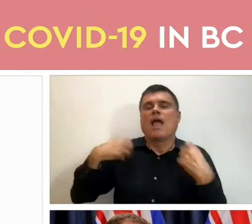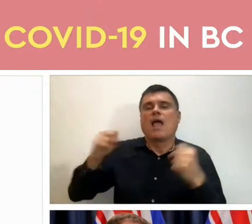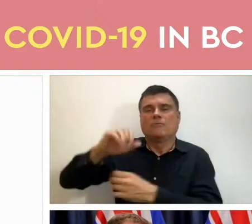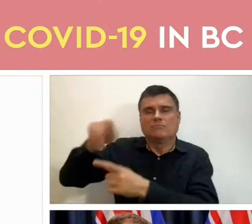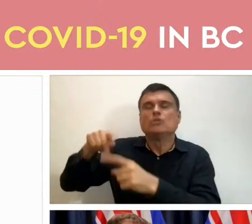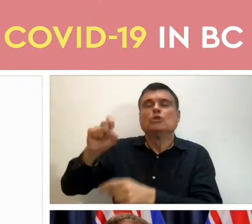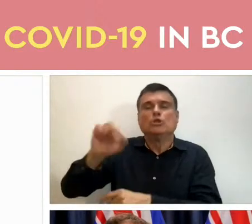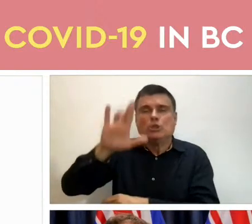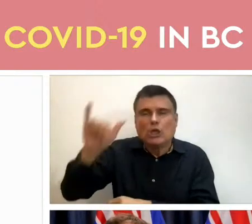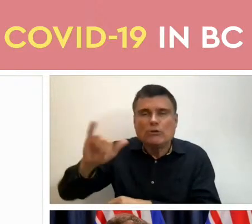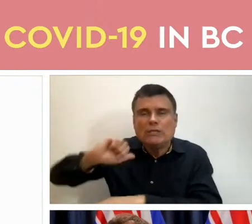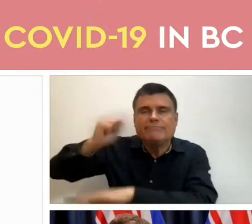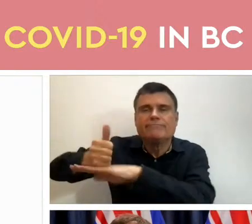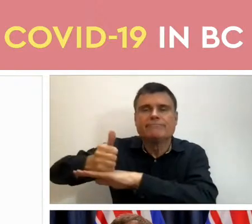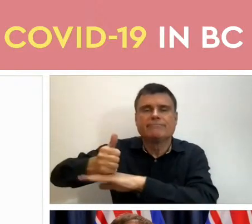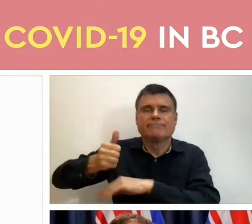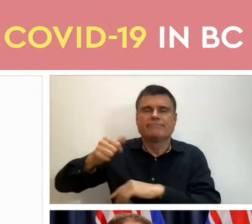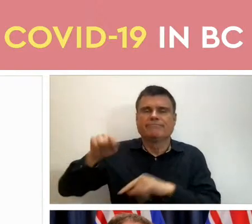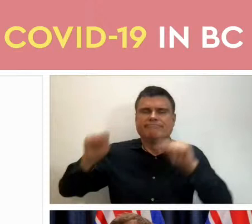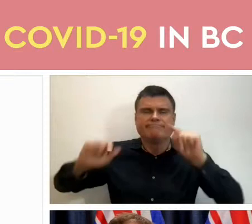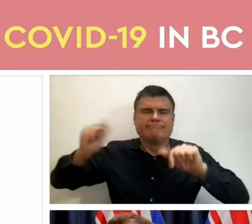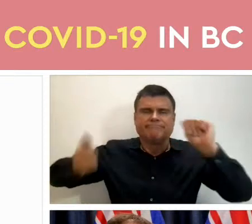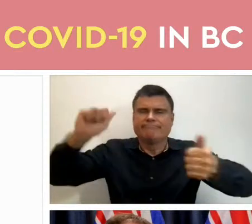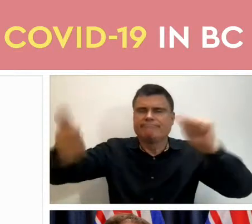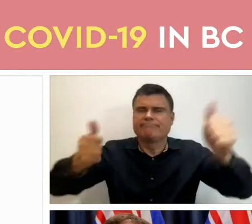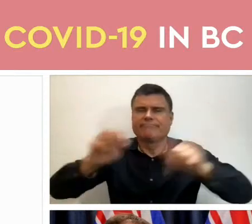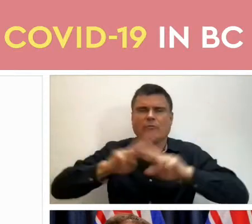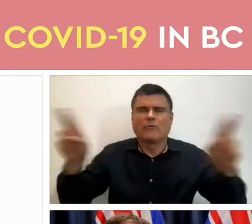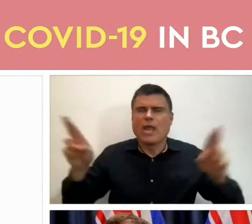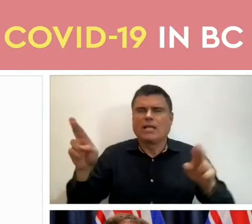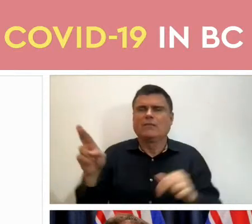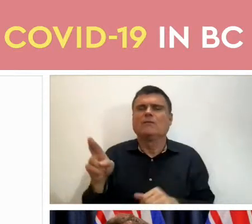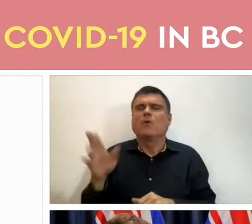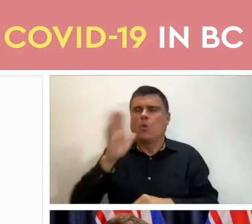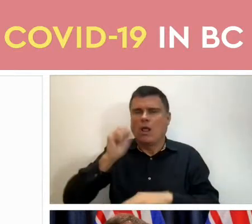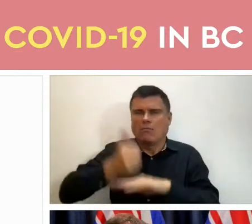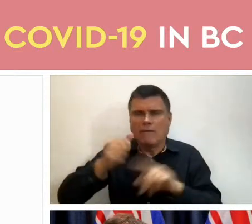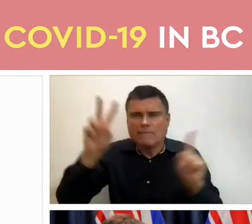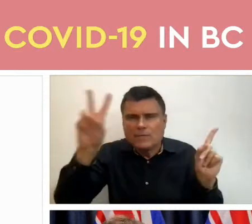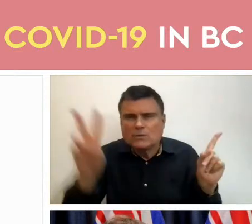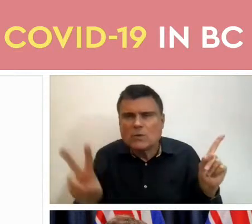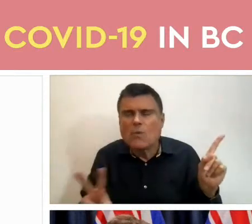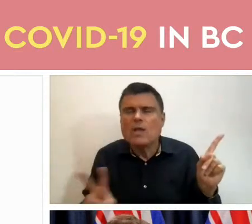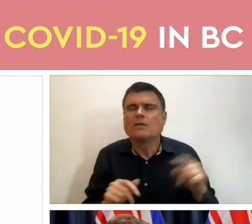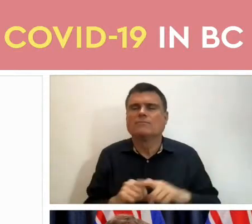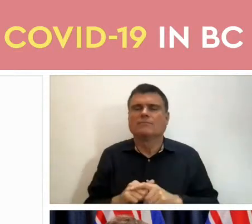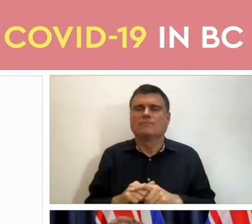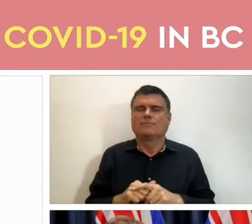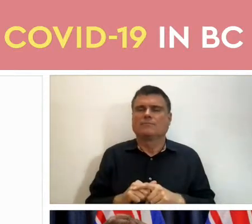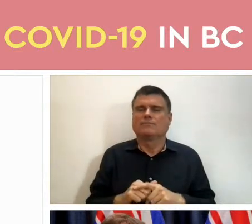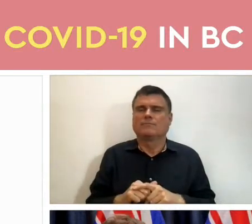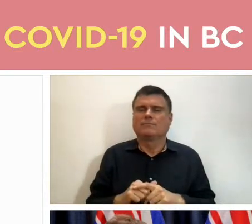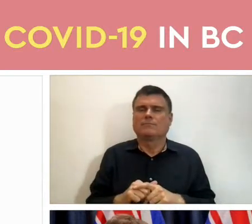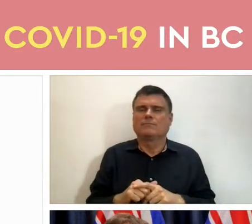to deliver a mobile clinic strategy throughout smaller communities in the north. And we are obviously going to be